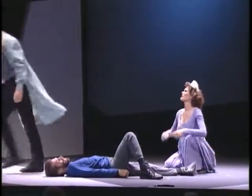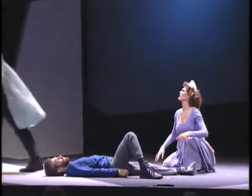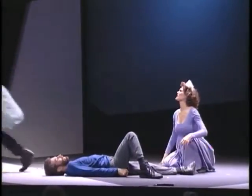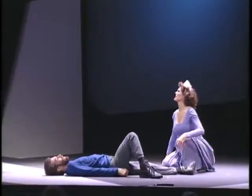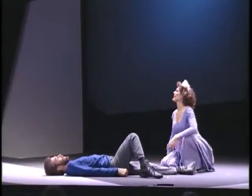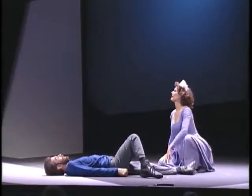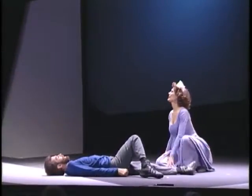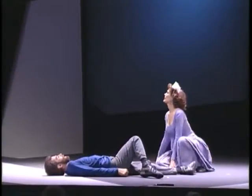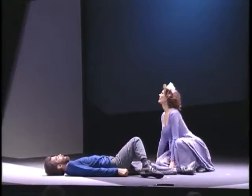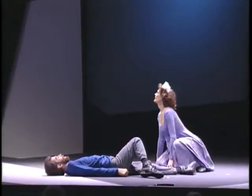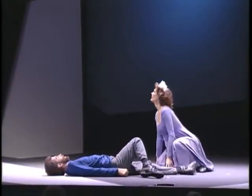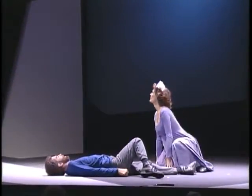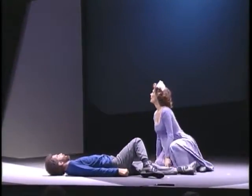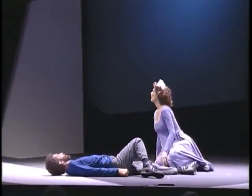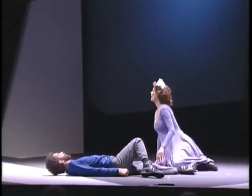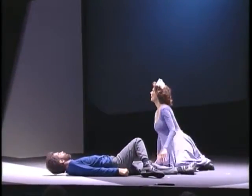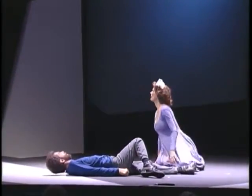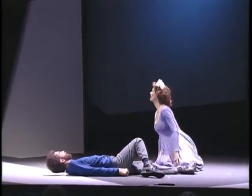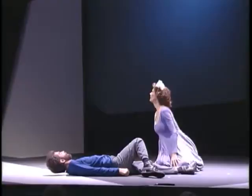first day